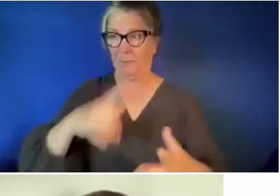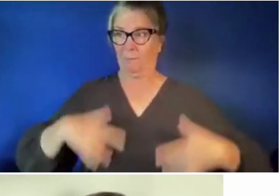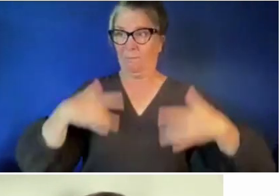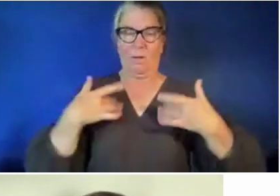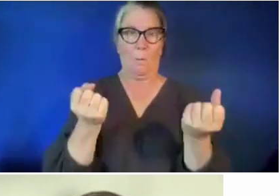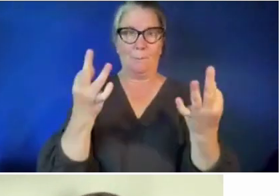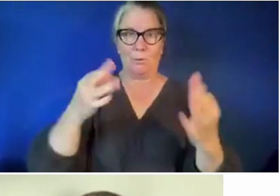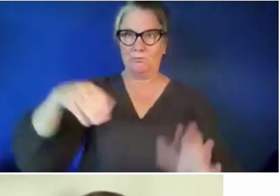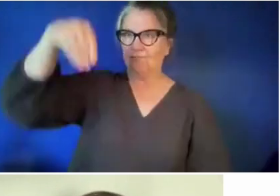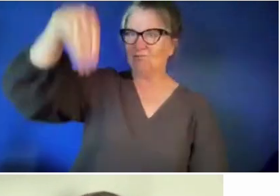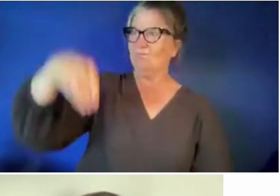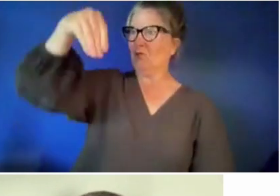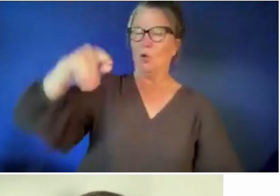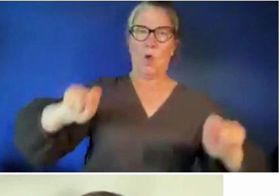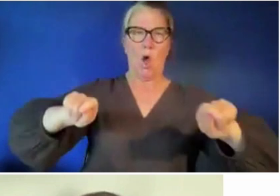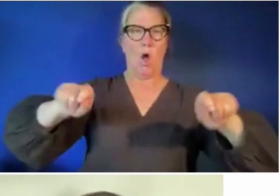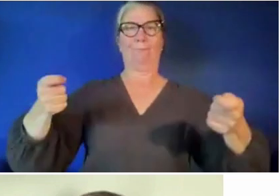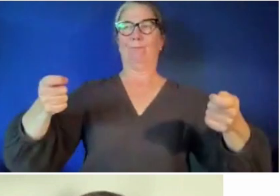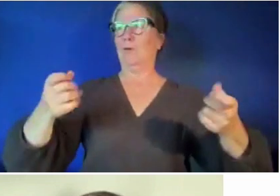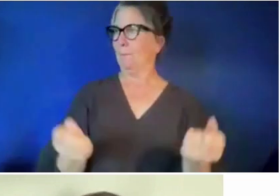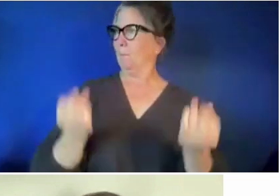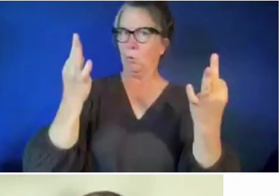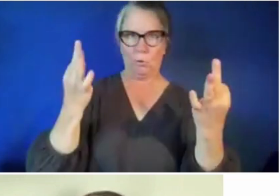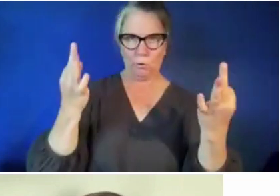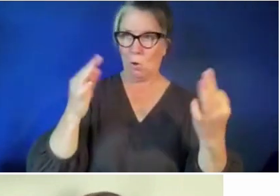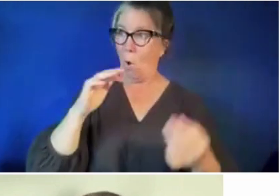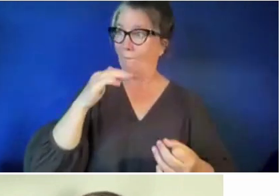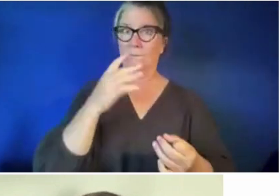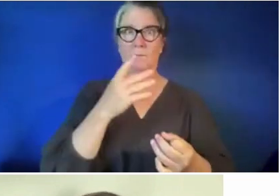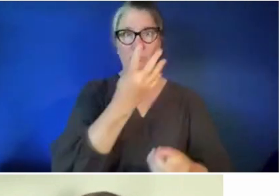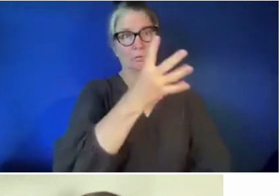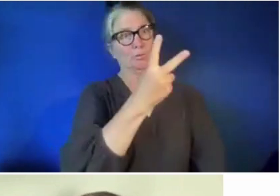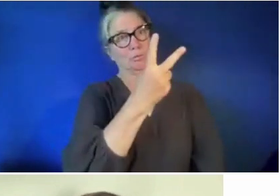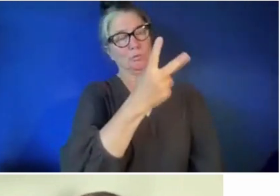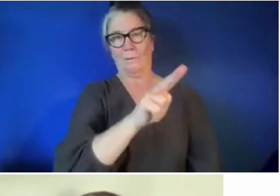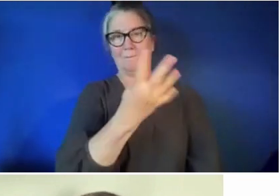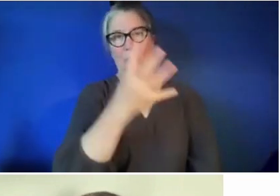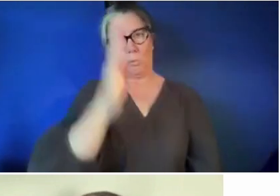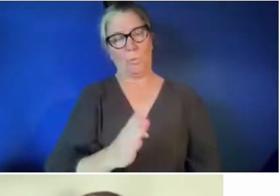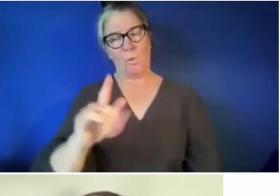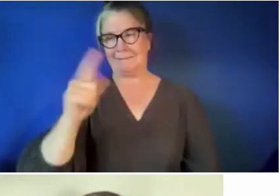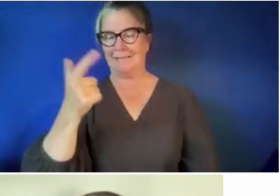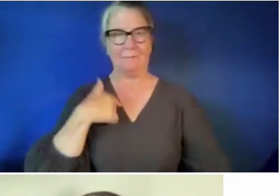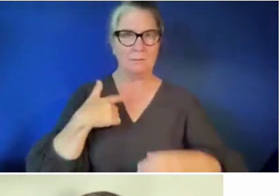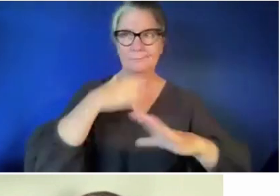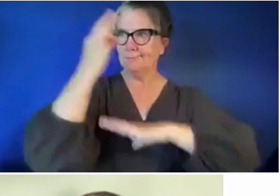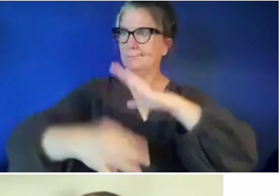So that kind of sense of trying as a senior person to be really quite explicit about on call or not on call,